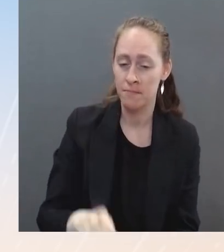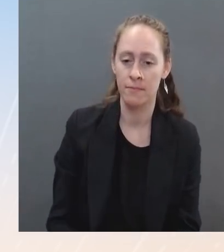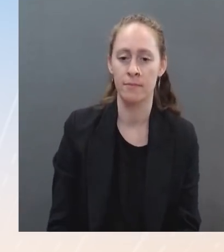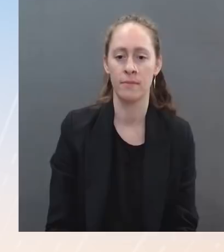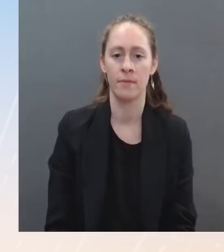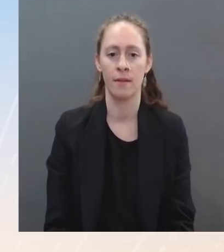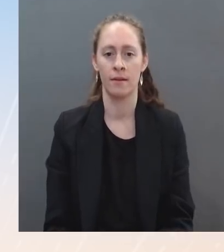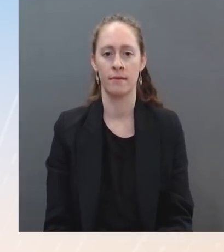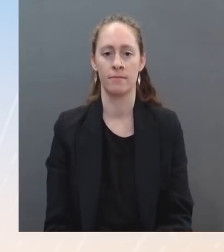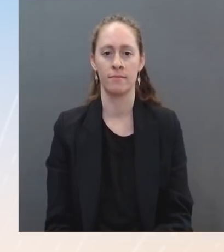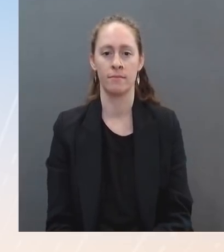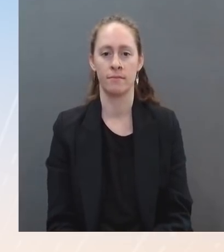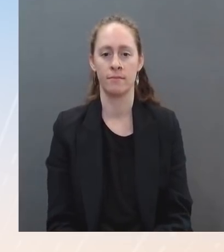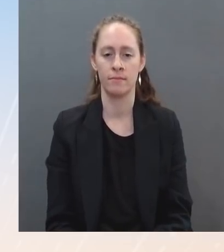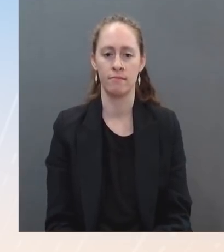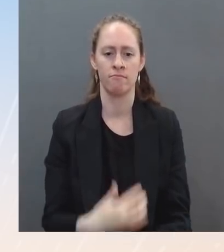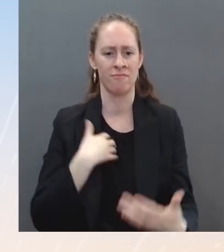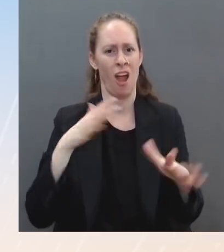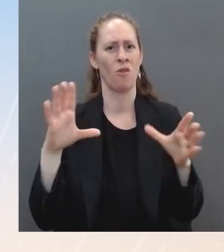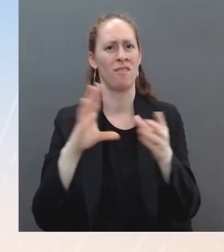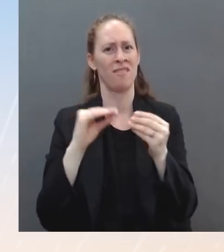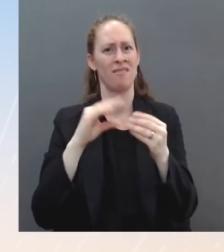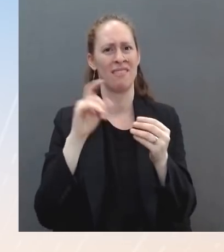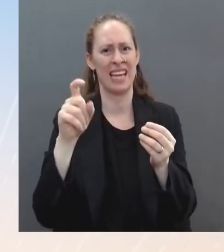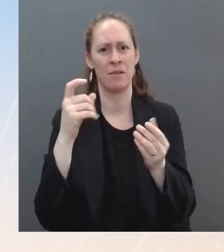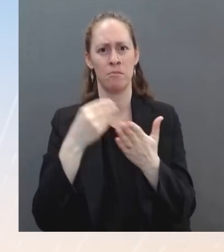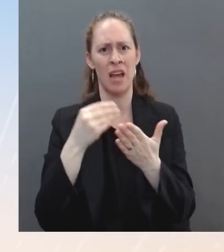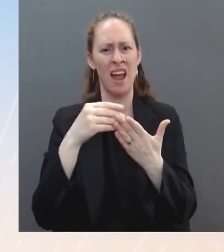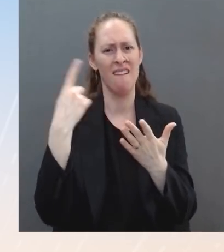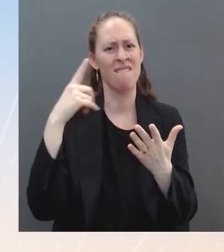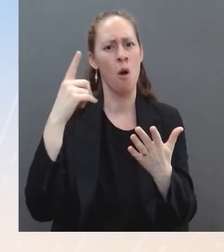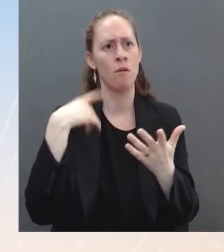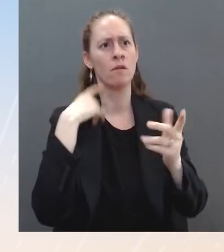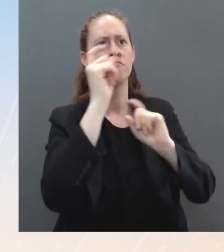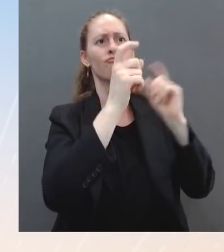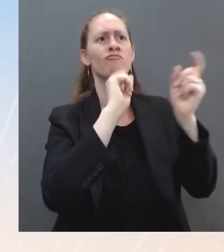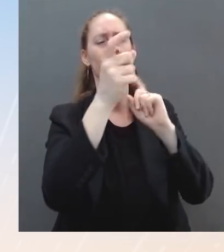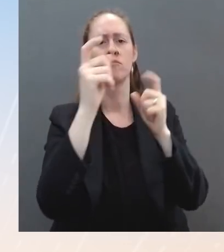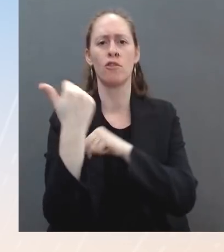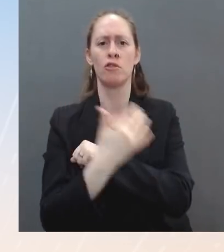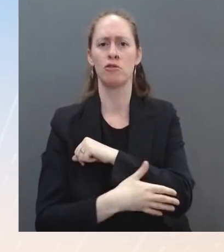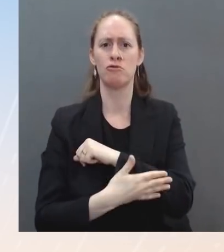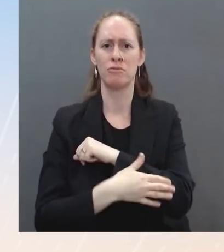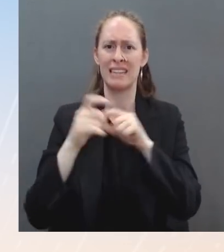our position has been very clear about the importance here. Right now, countries, in fact, are declining our doses